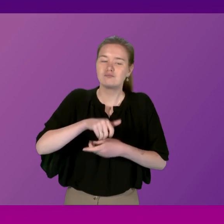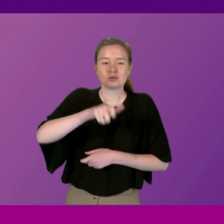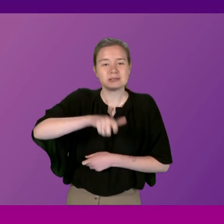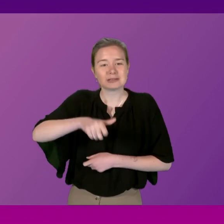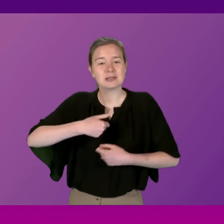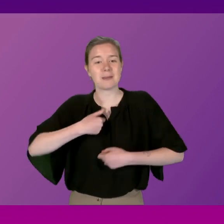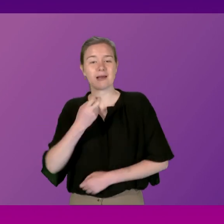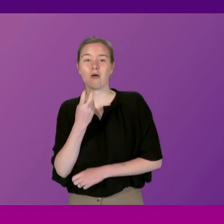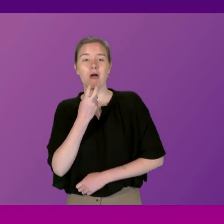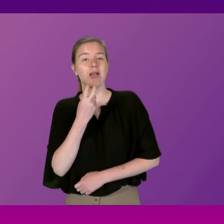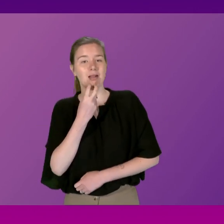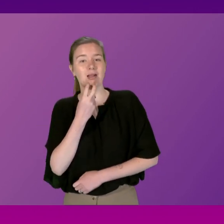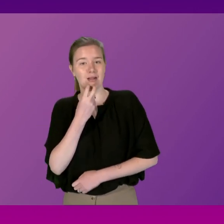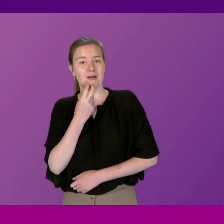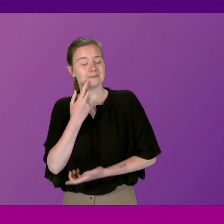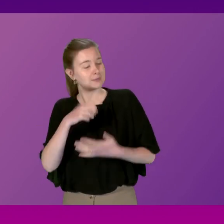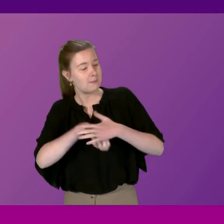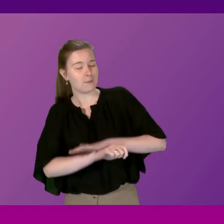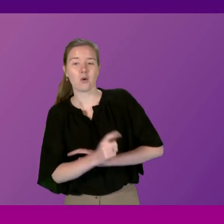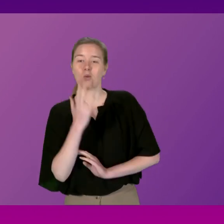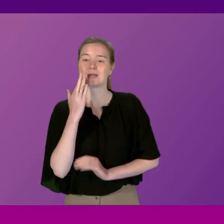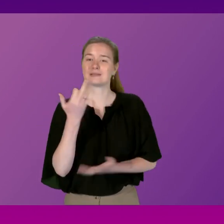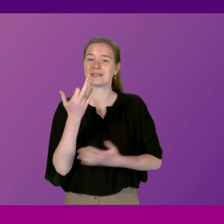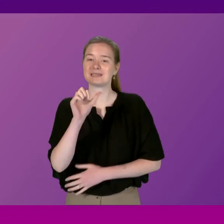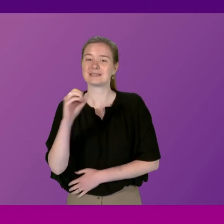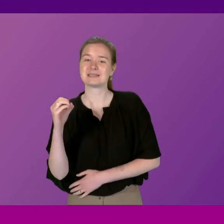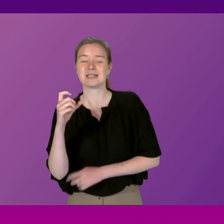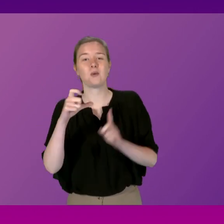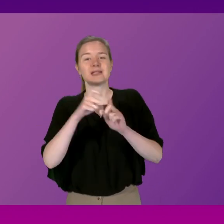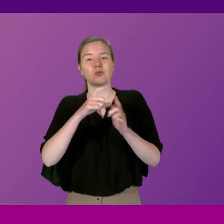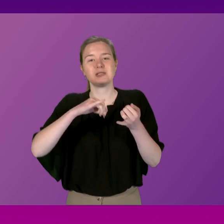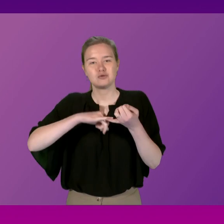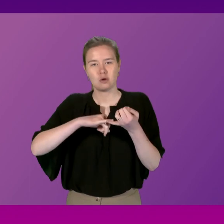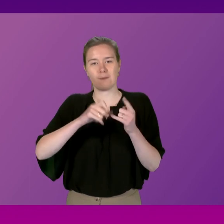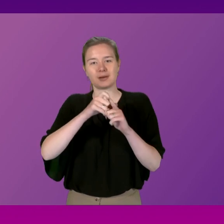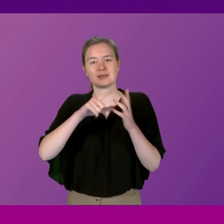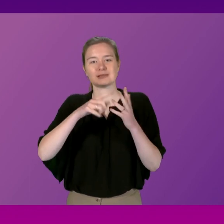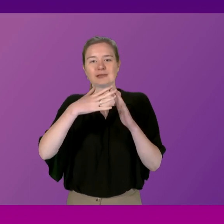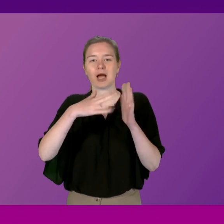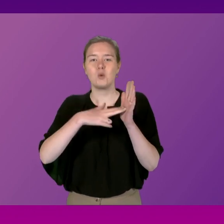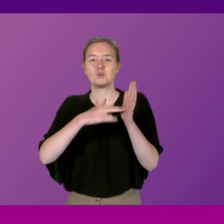uncle, who was born in the 1960s with Down’s syndrome and was not expected to live for